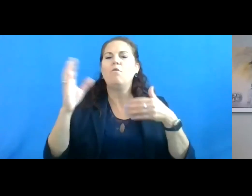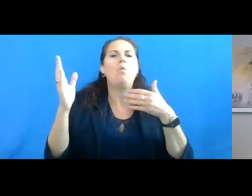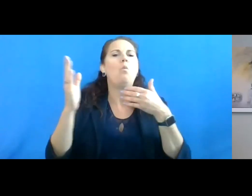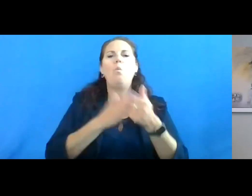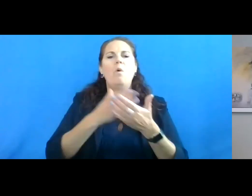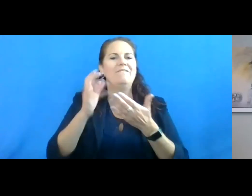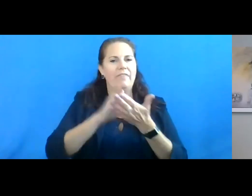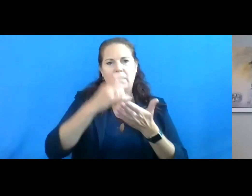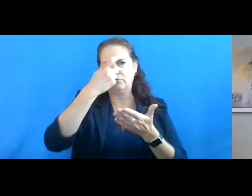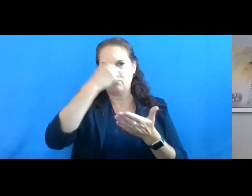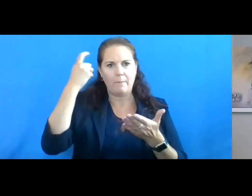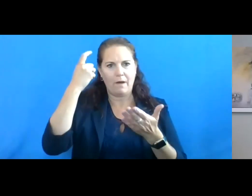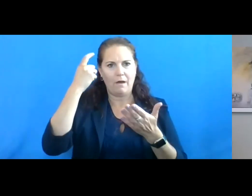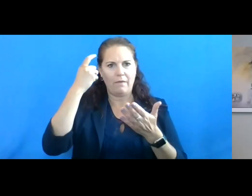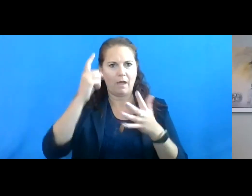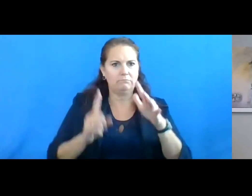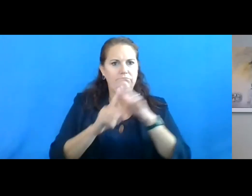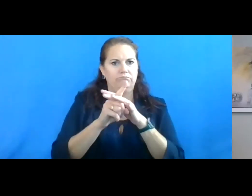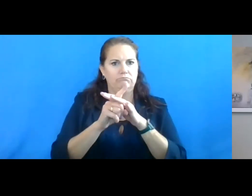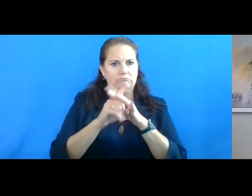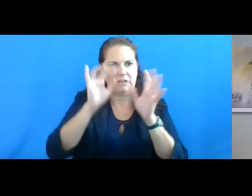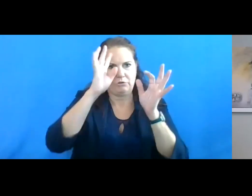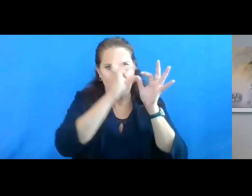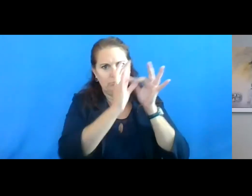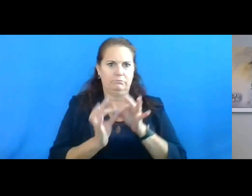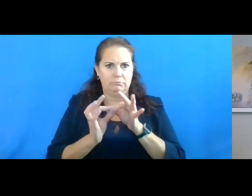While we're in shock, a person might say, I should have done this or that.